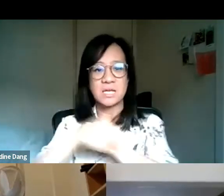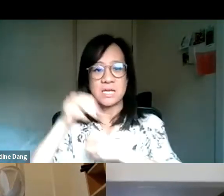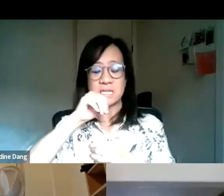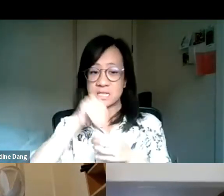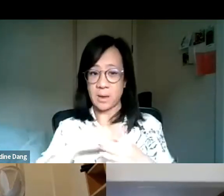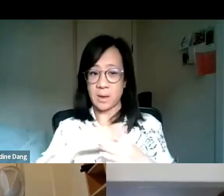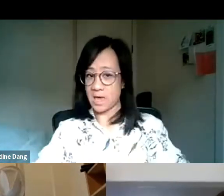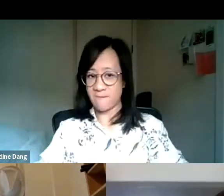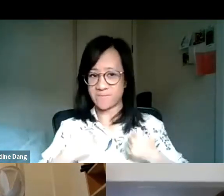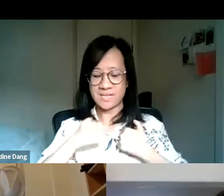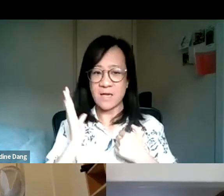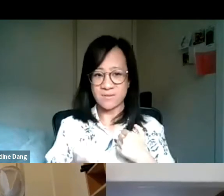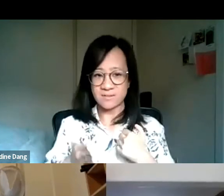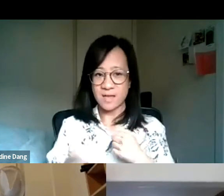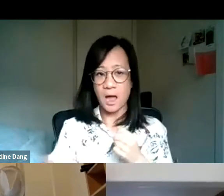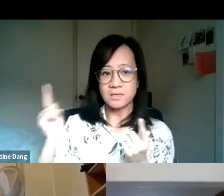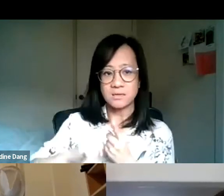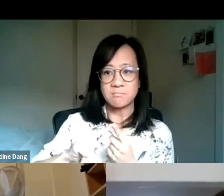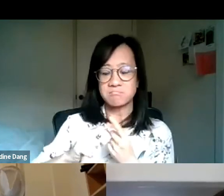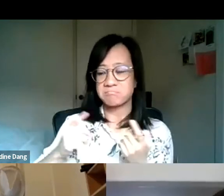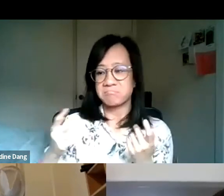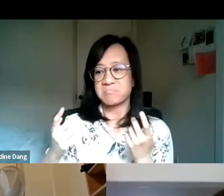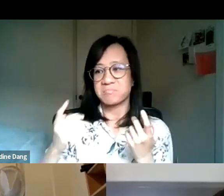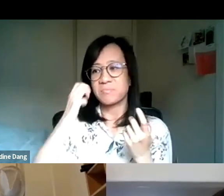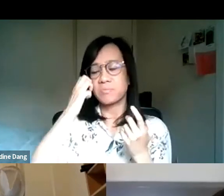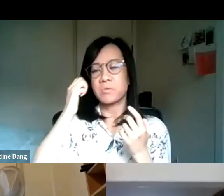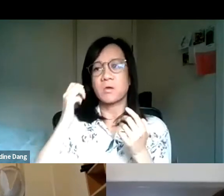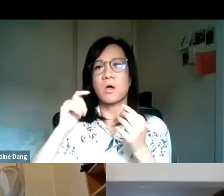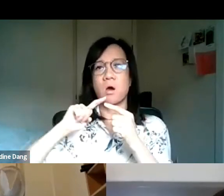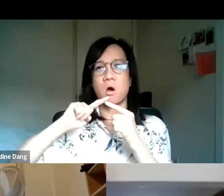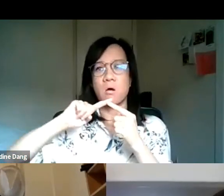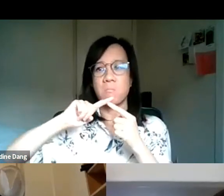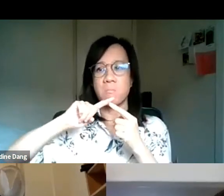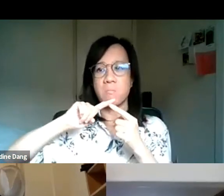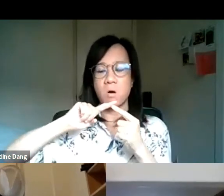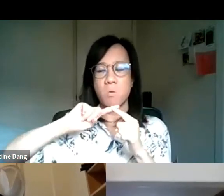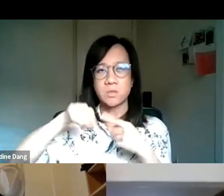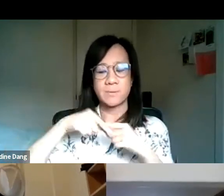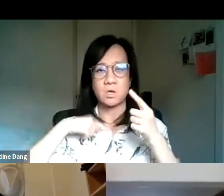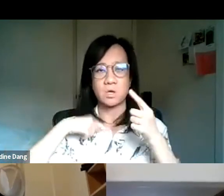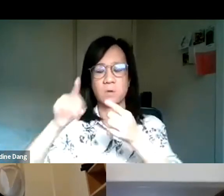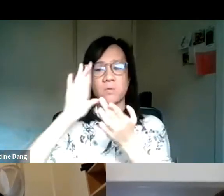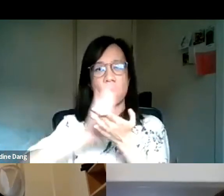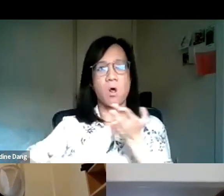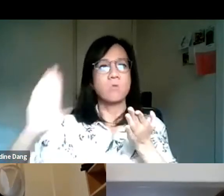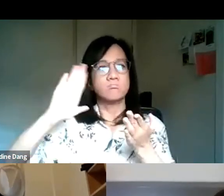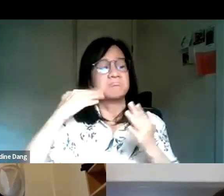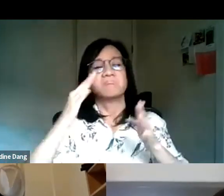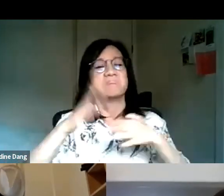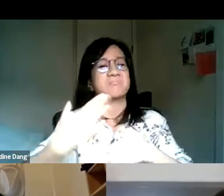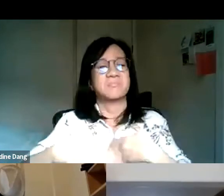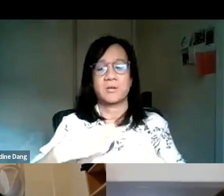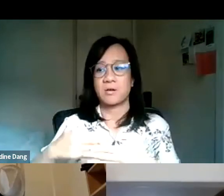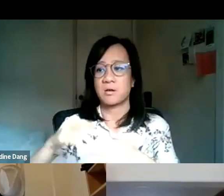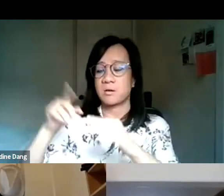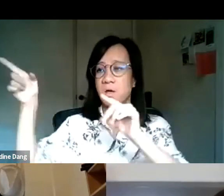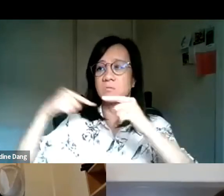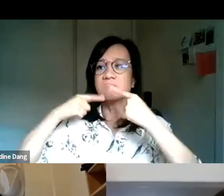thought about studying abroad because I'd never been to Asia, so I thought I'd just